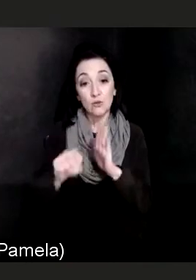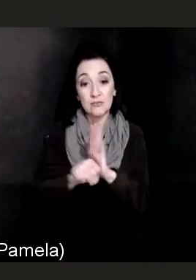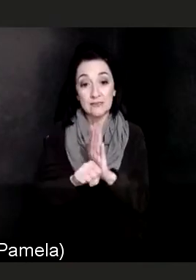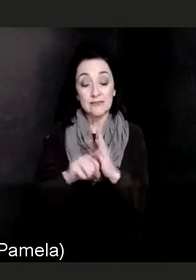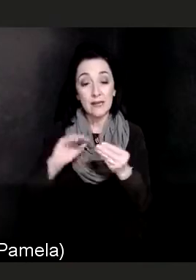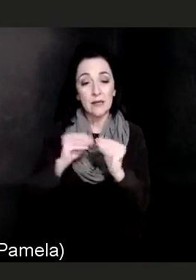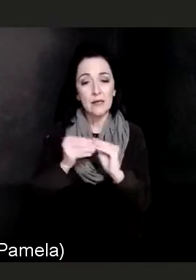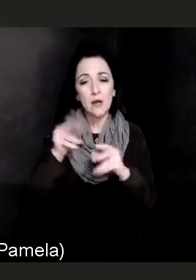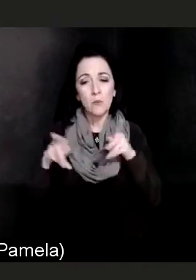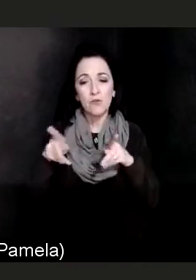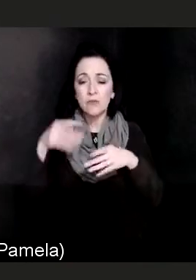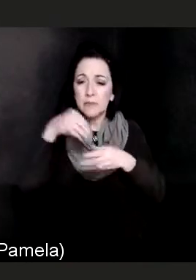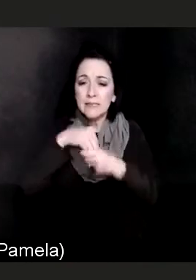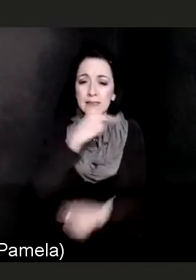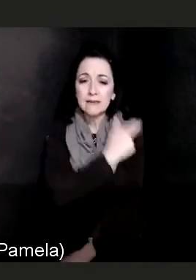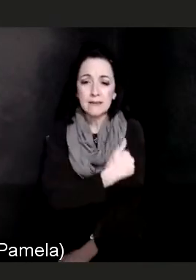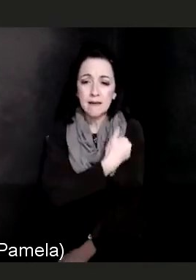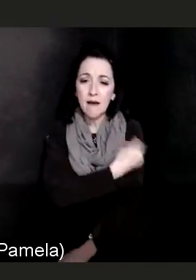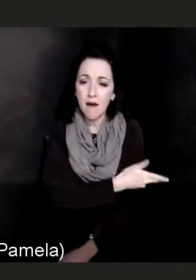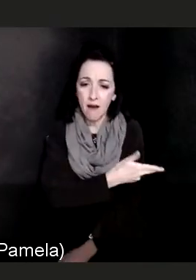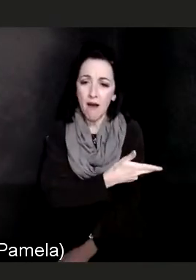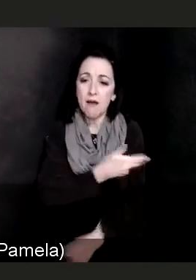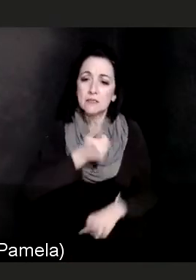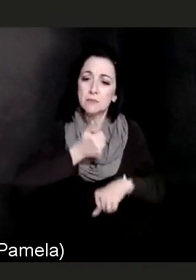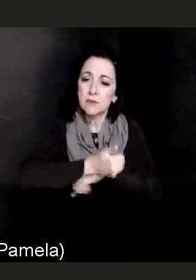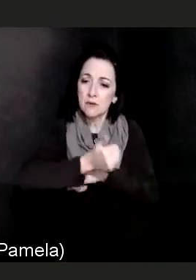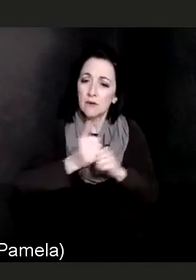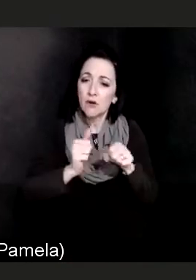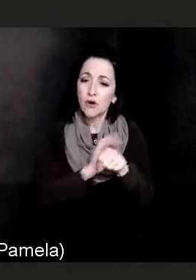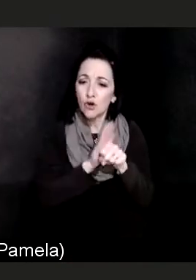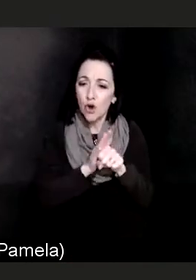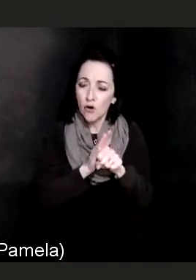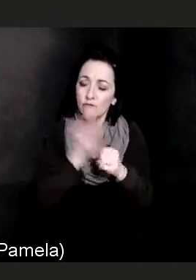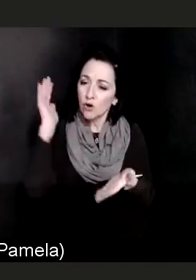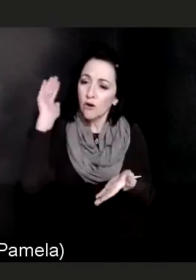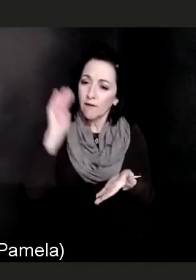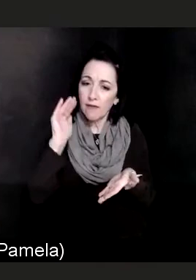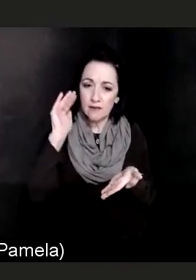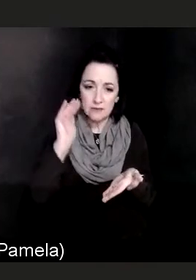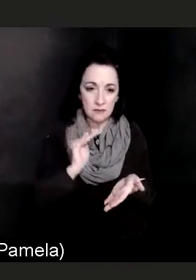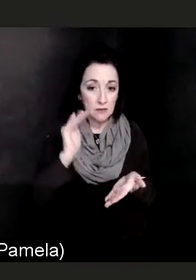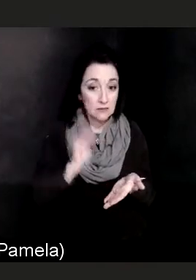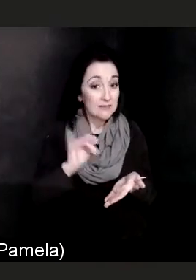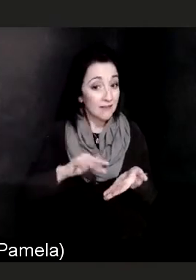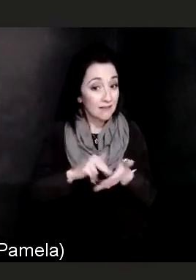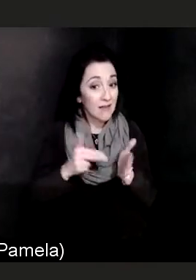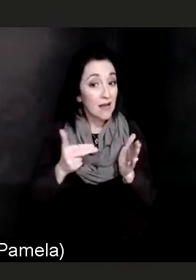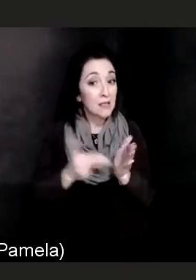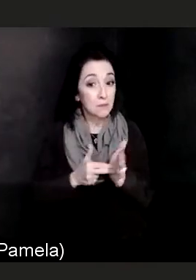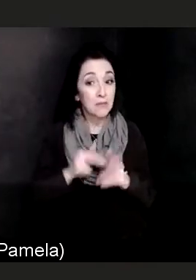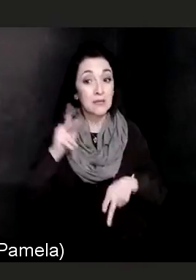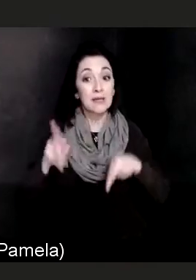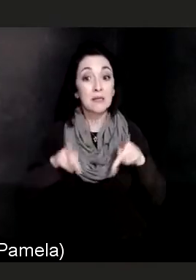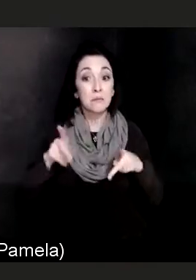which makes all of us happy, meaning that less people are as severely ill as they were just a few weeks ago.